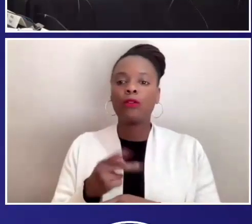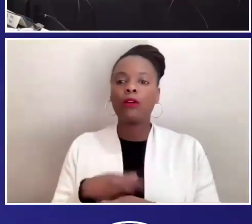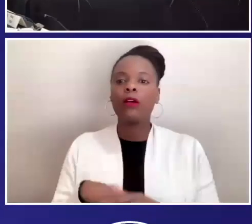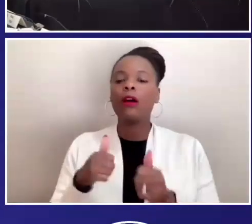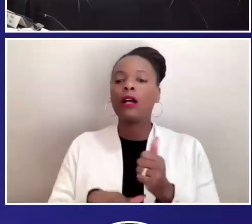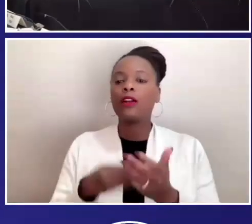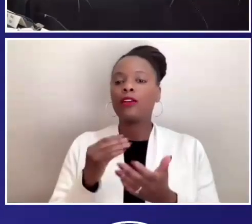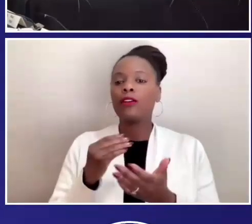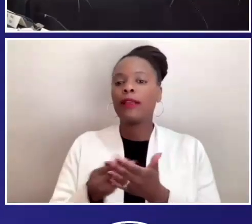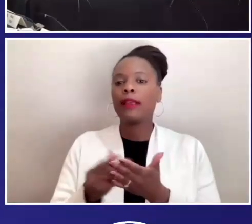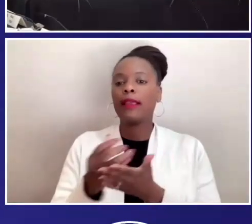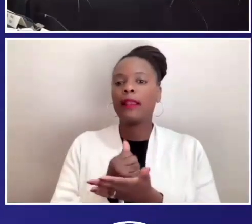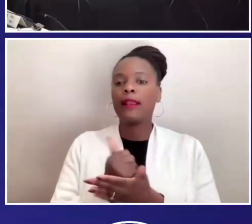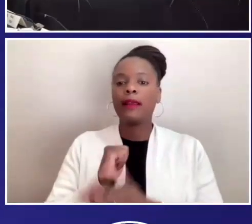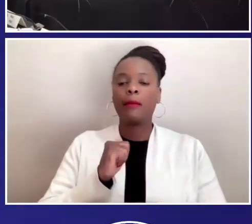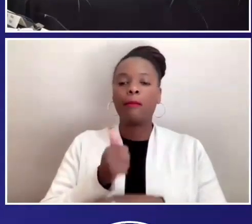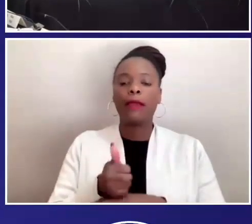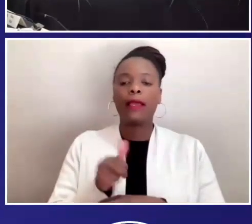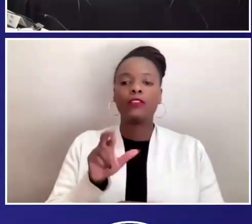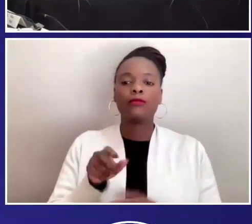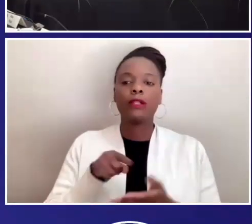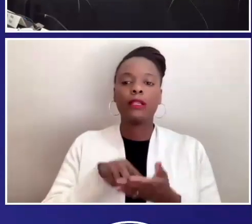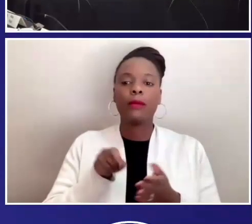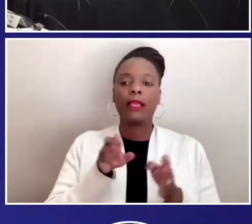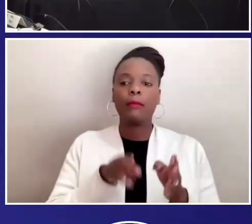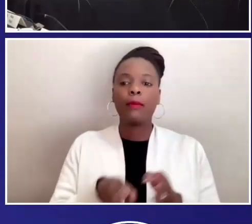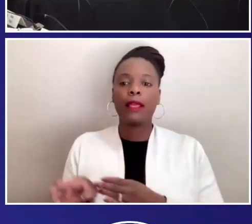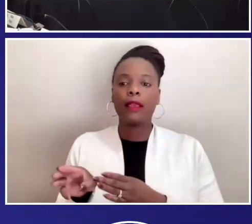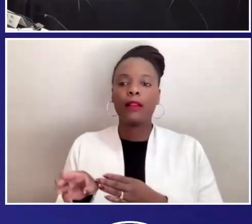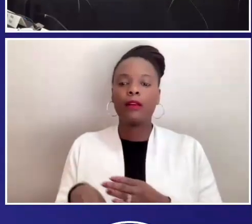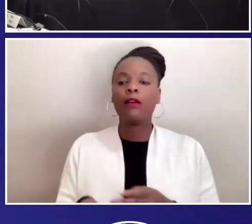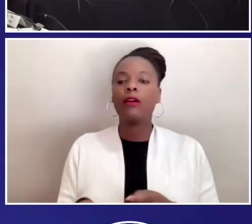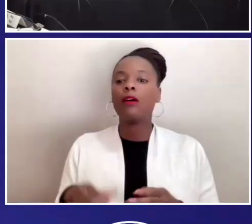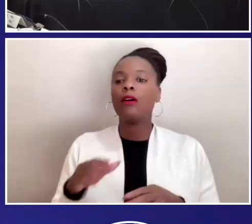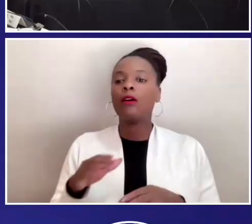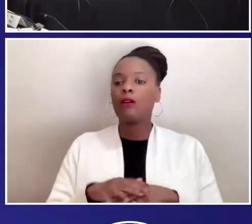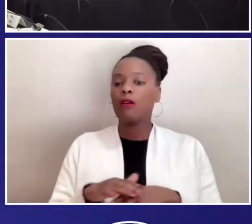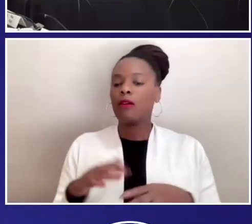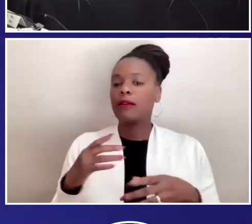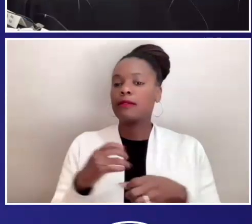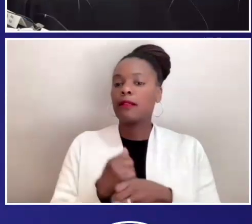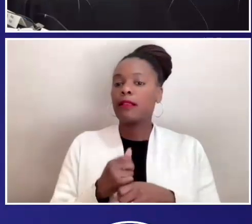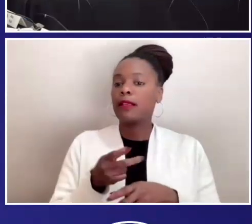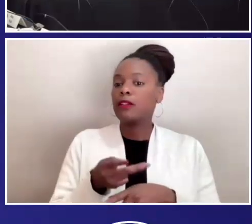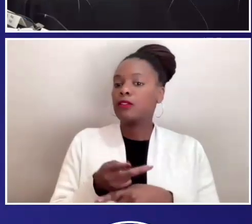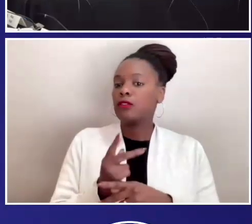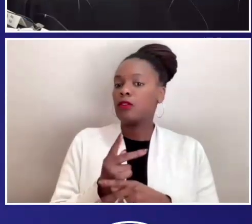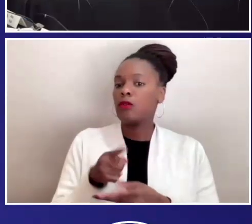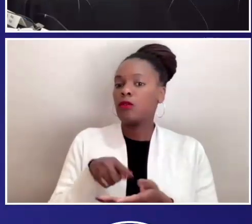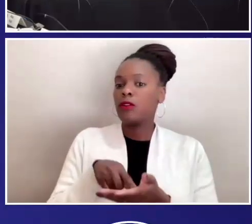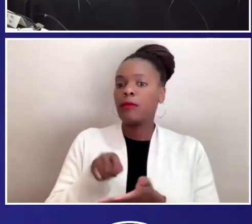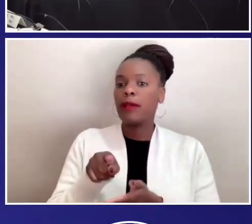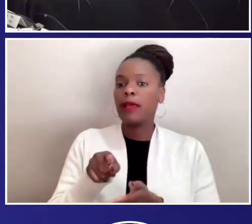period for which the Secretary paid accrued interest on the underlying loans. The three-year period does not include any